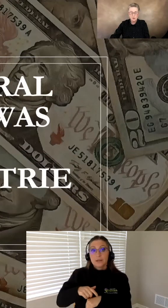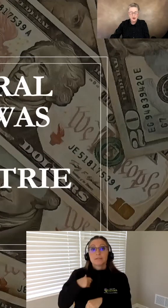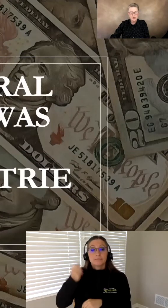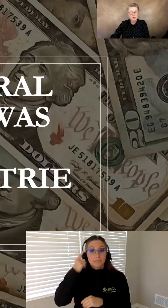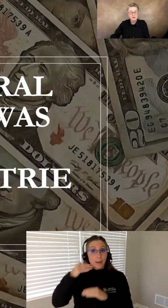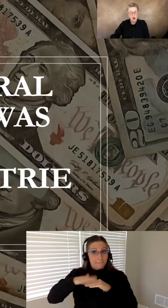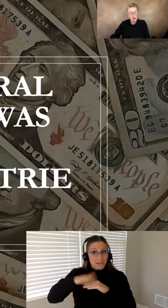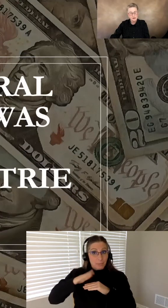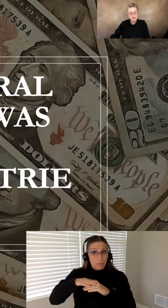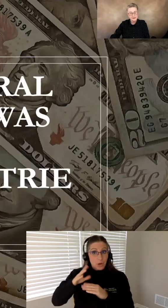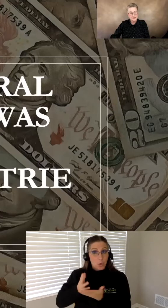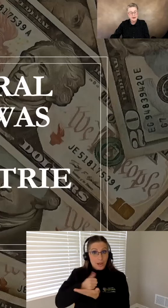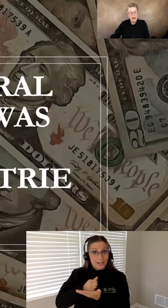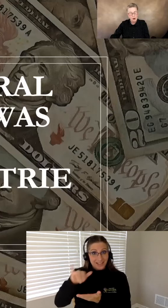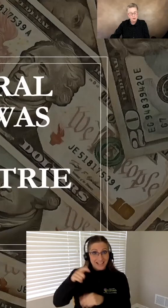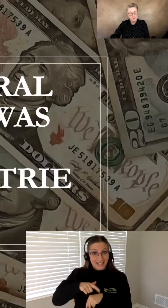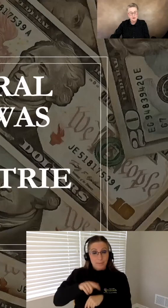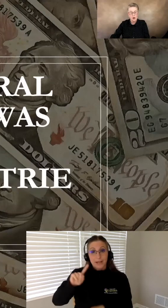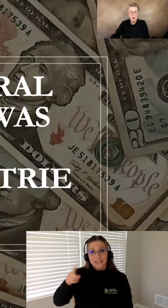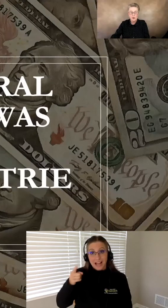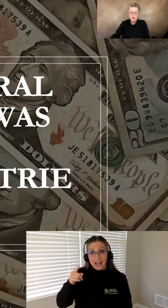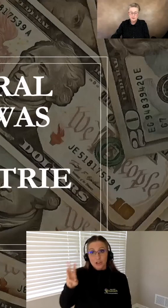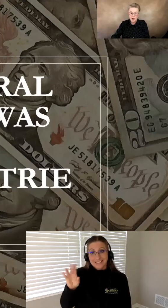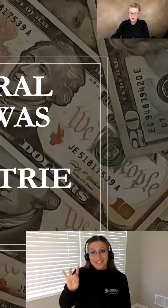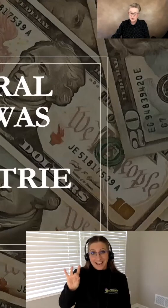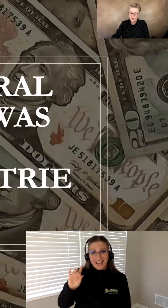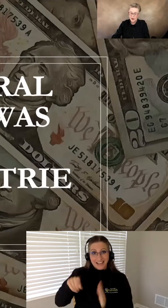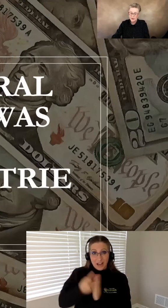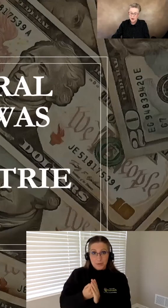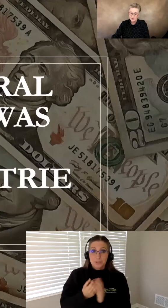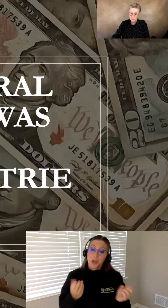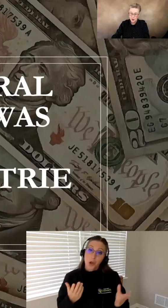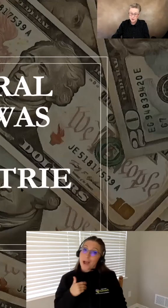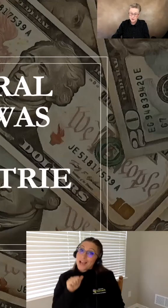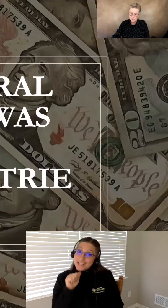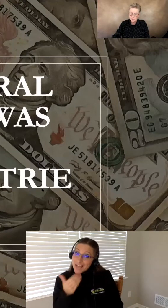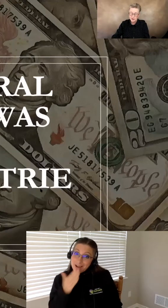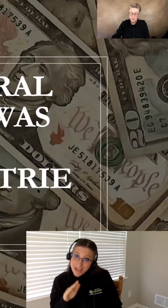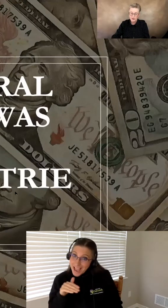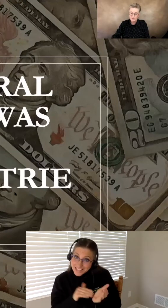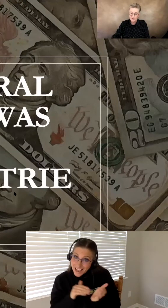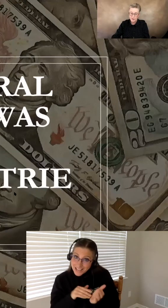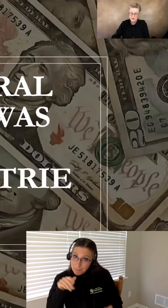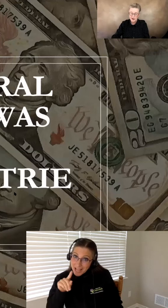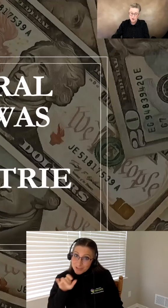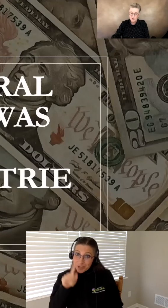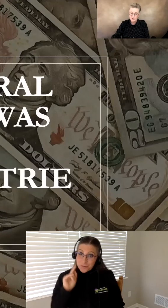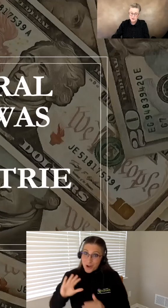wage was a dollar sixty-eight an hour, so not so bad Dr. Patrie, you made five bucks an hour, so that